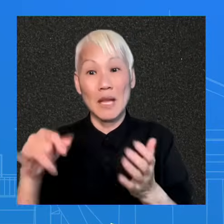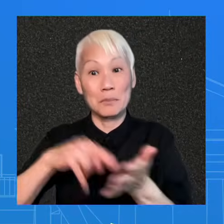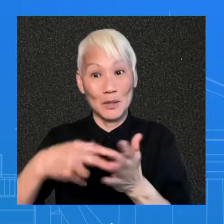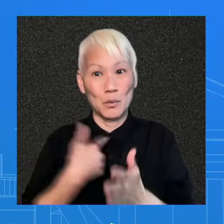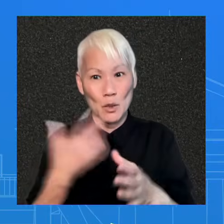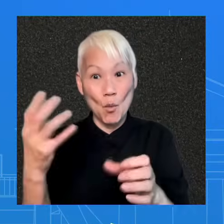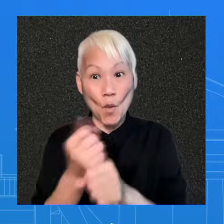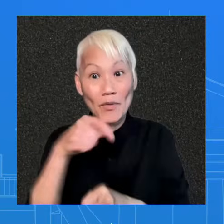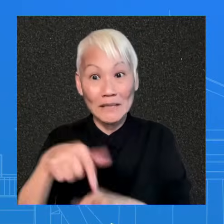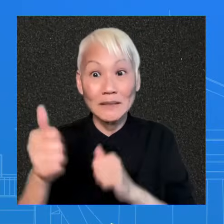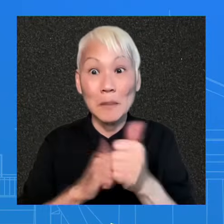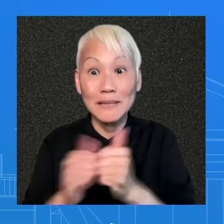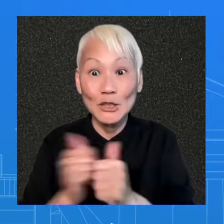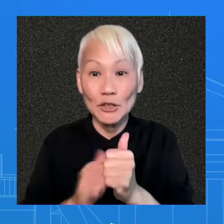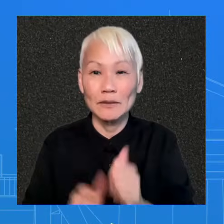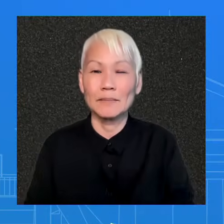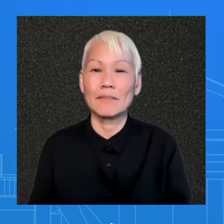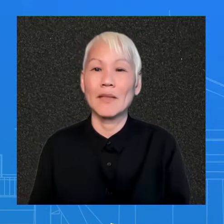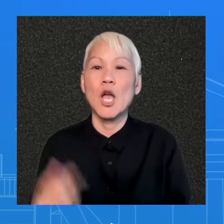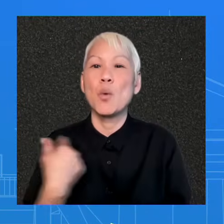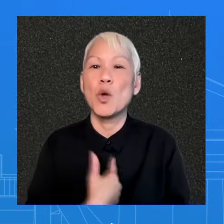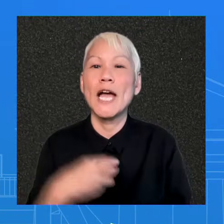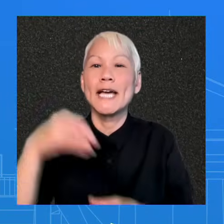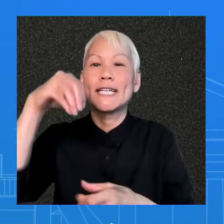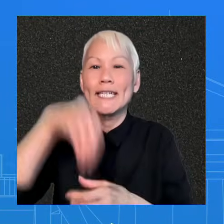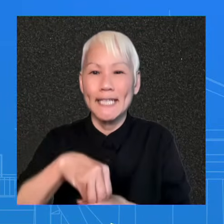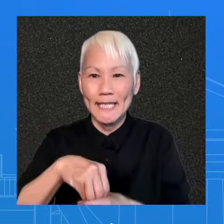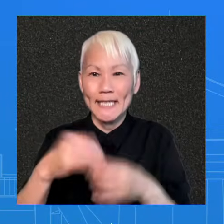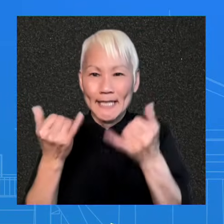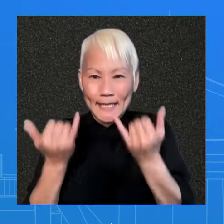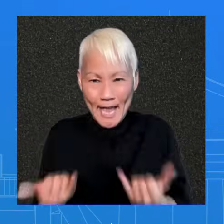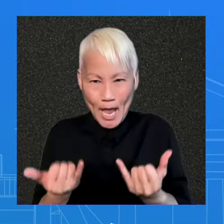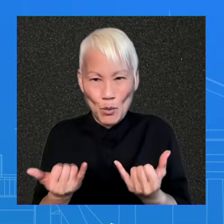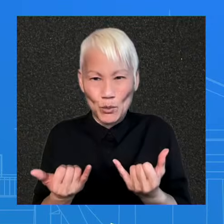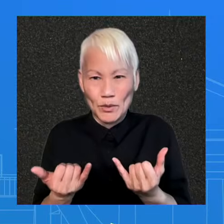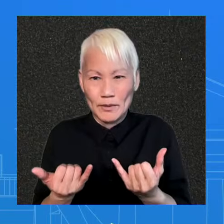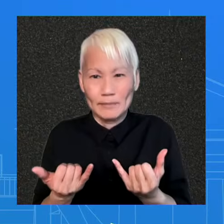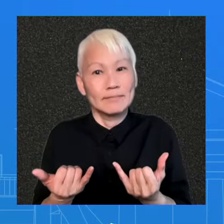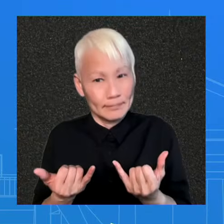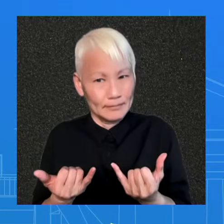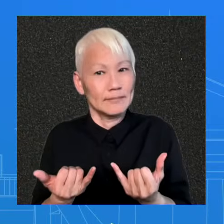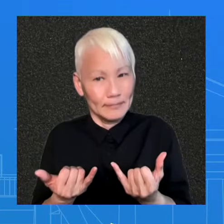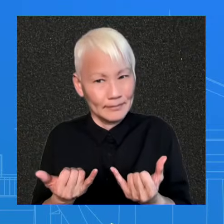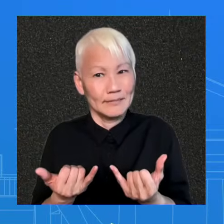we are in a place where we are --have created an economy